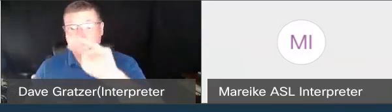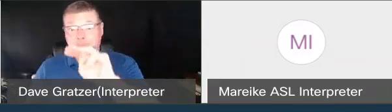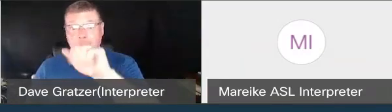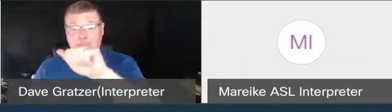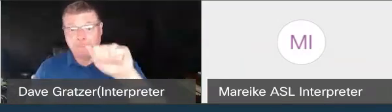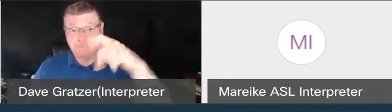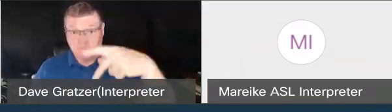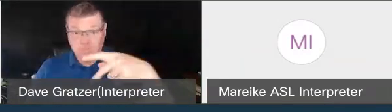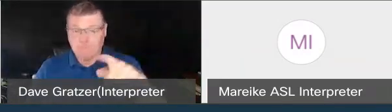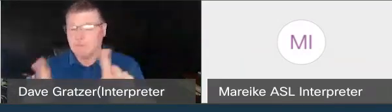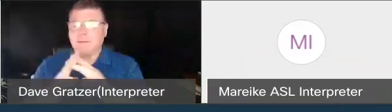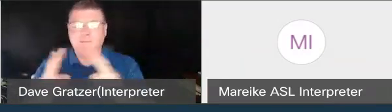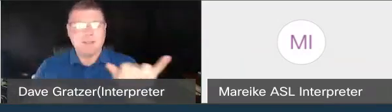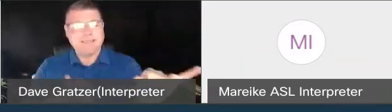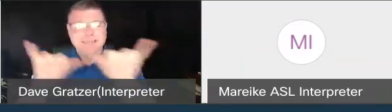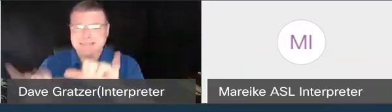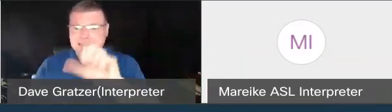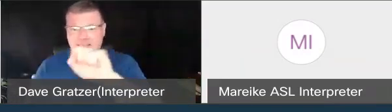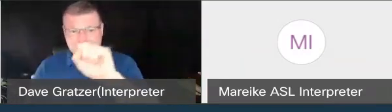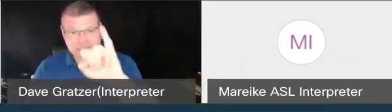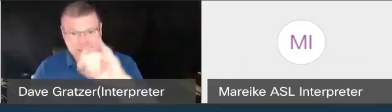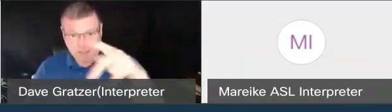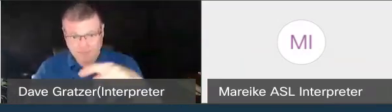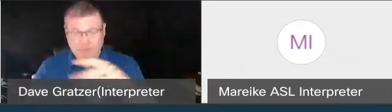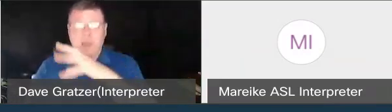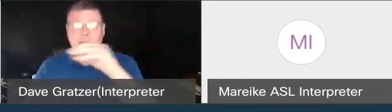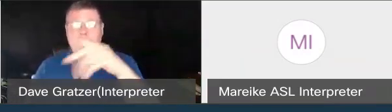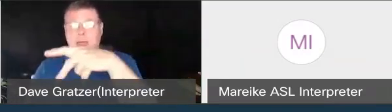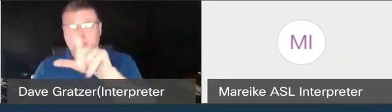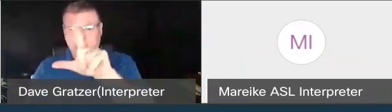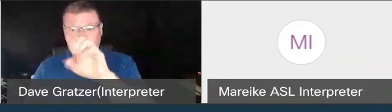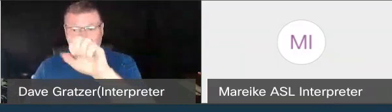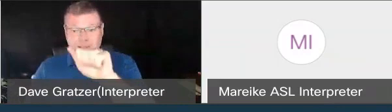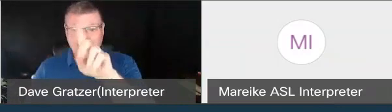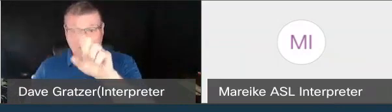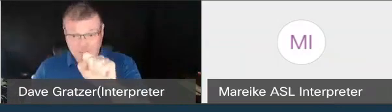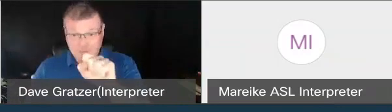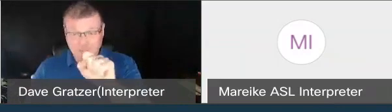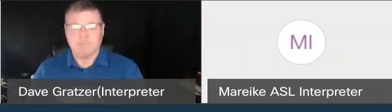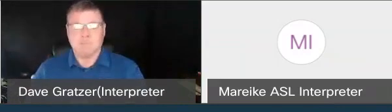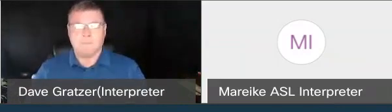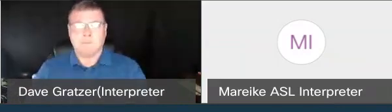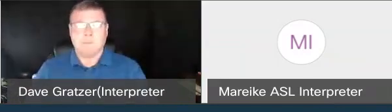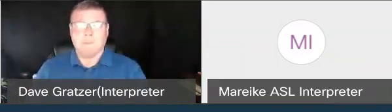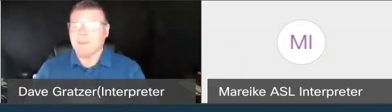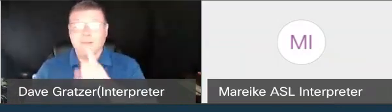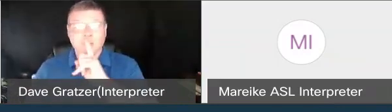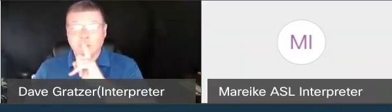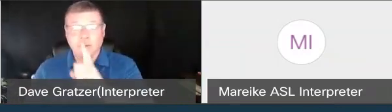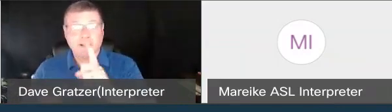to the Serial Inebriate Program and PLEADS. Um, this is really about getting out of our silos